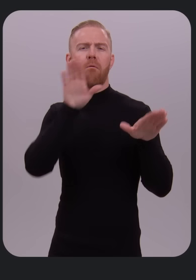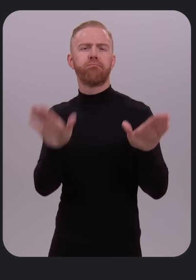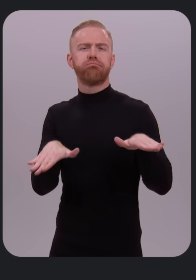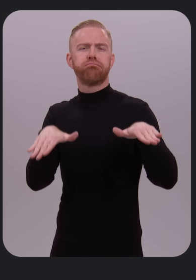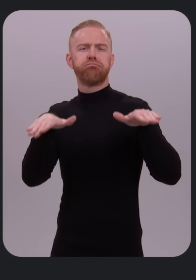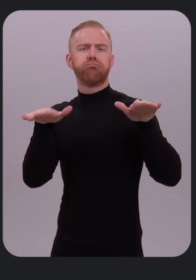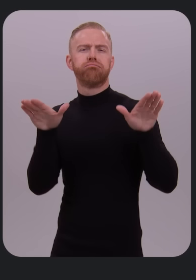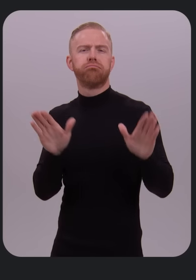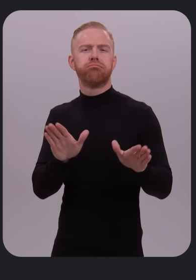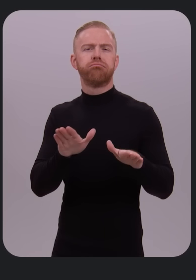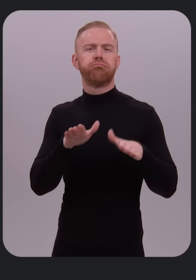[END PLAYBACK]